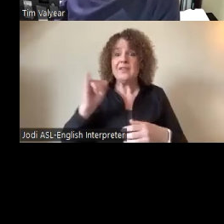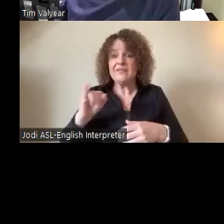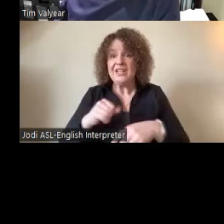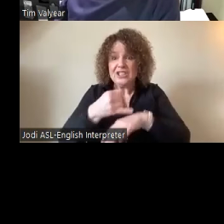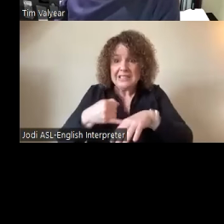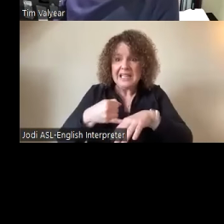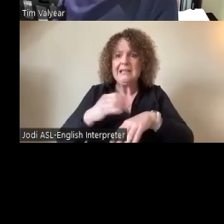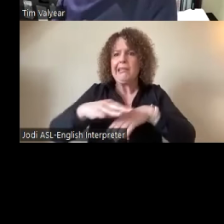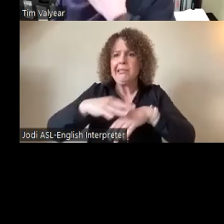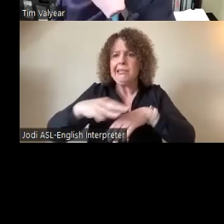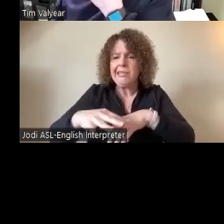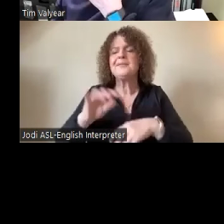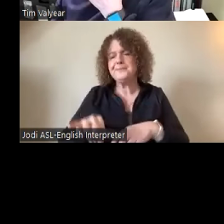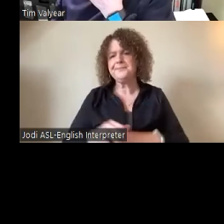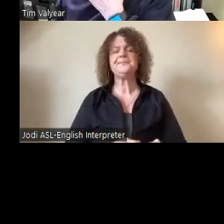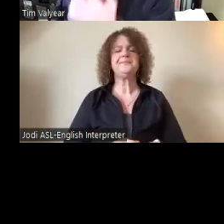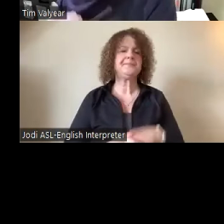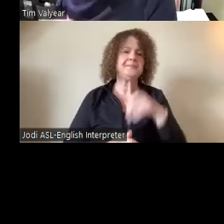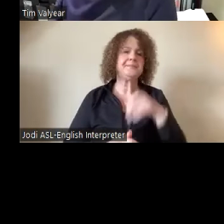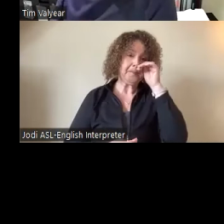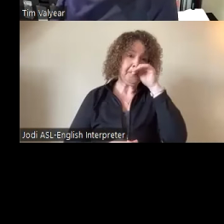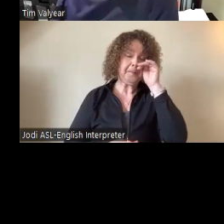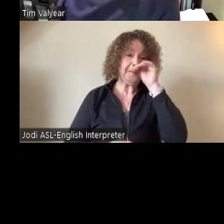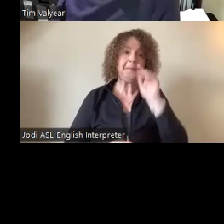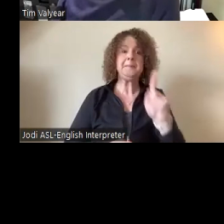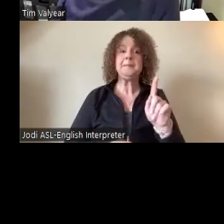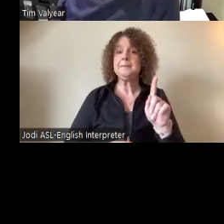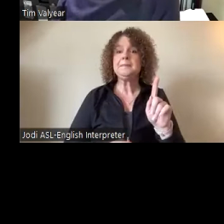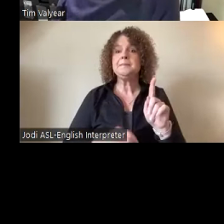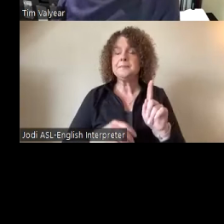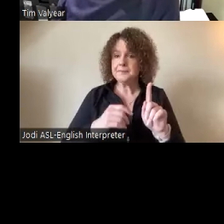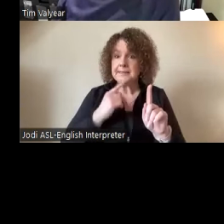those older and compromised. GI systems like nausea,